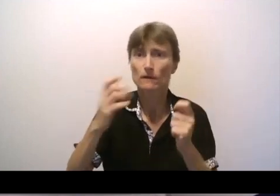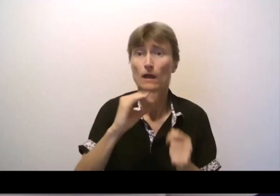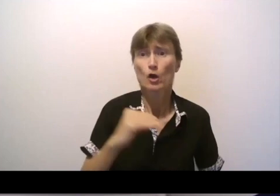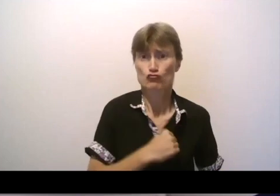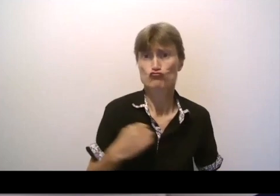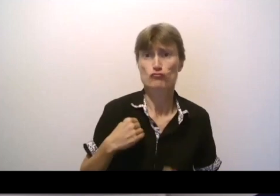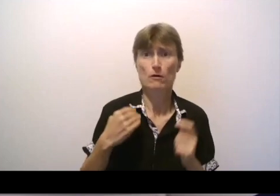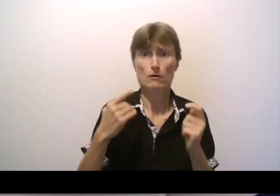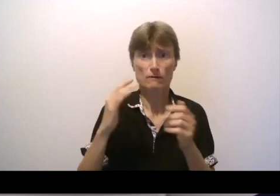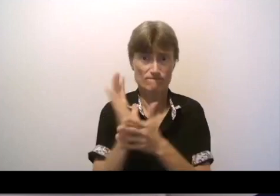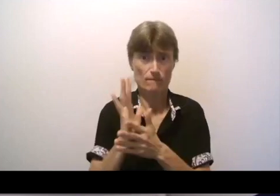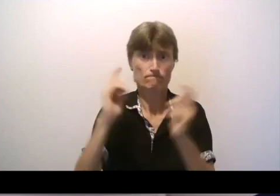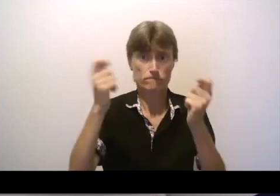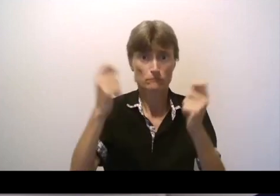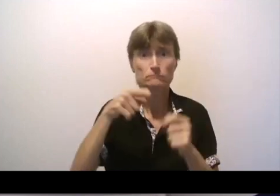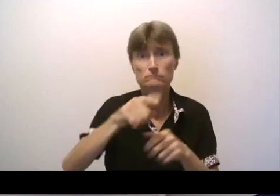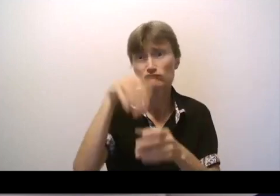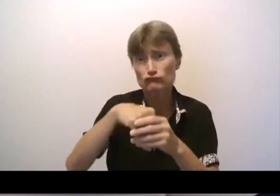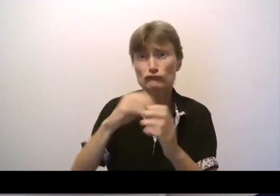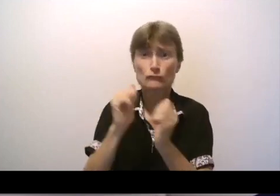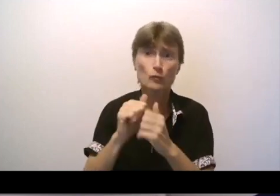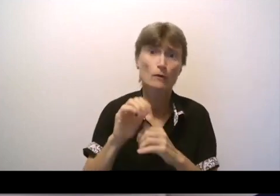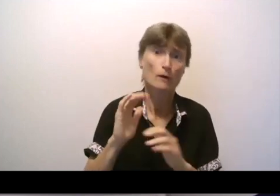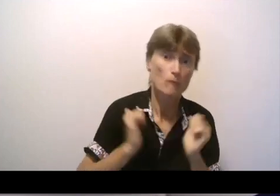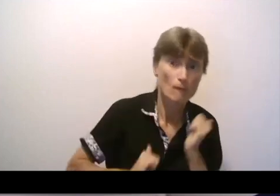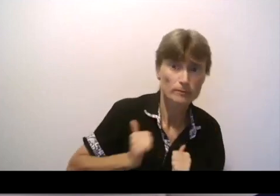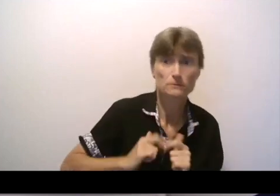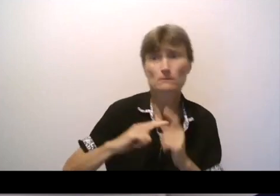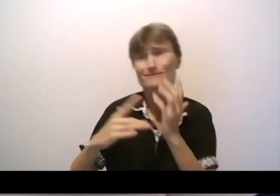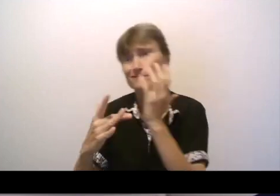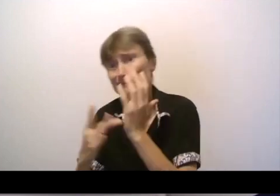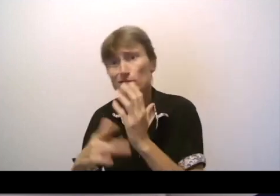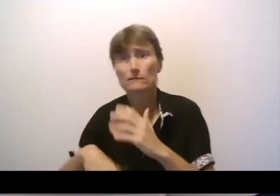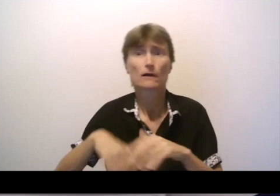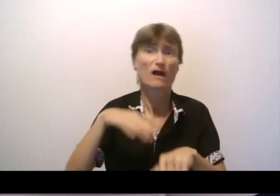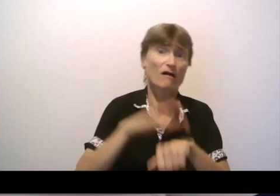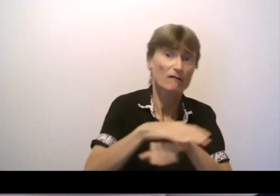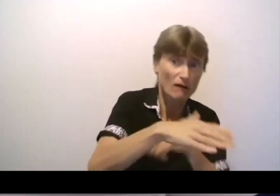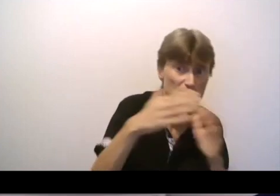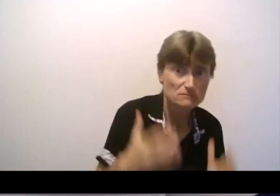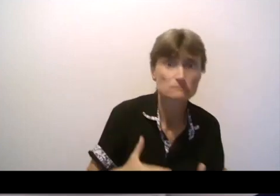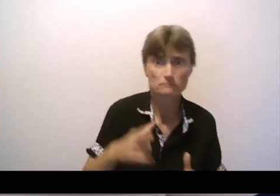design communications curation performance theater technology and consulting and is a very active writer filmmaker